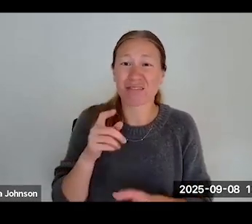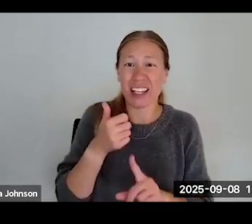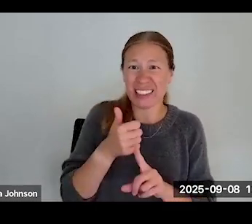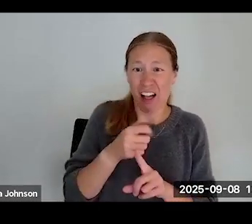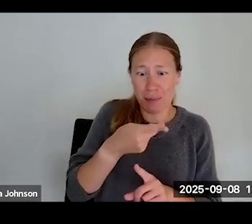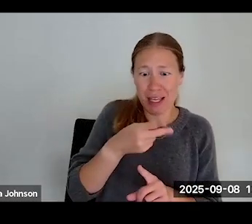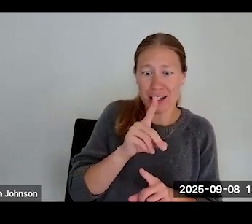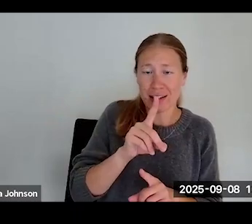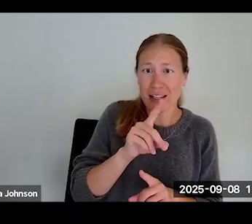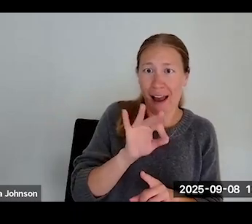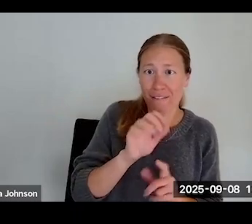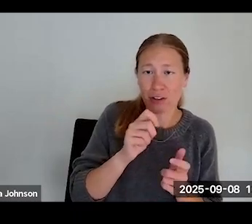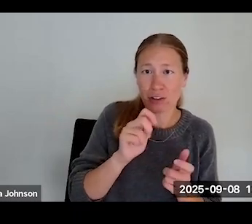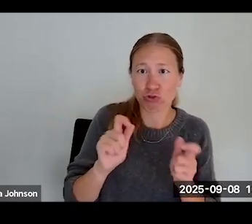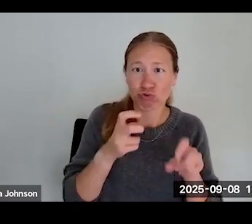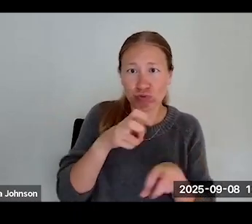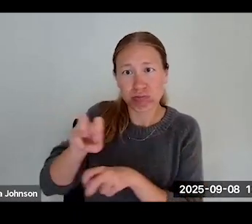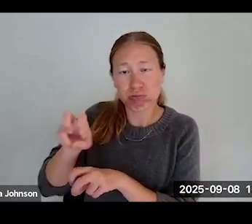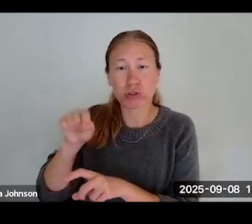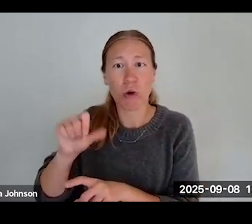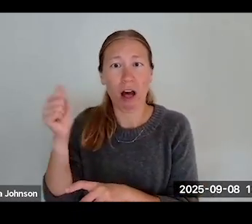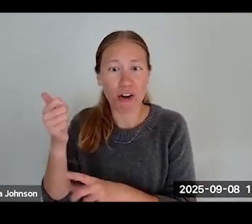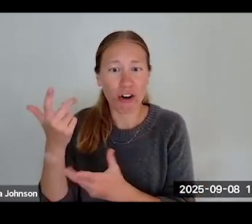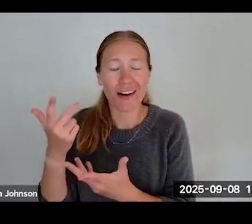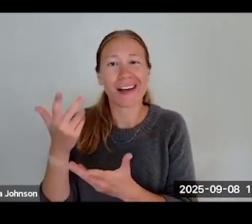any accessibility work that you've done on the source file may be lost.